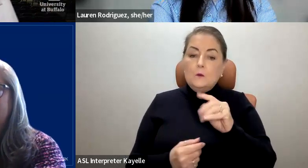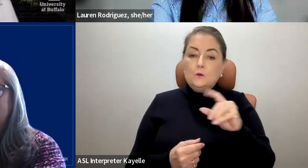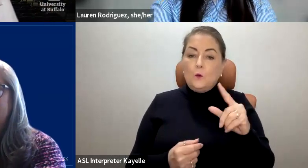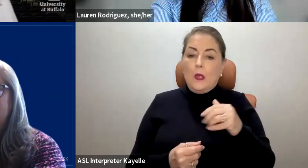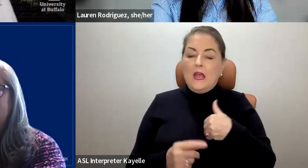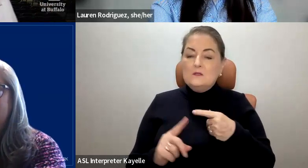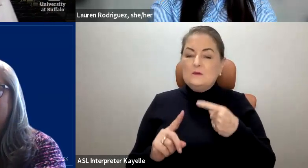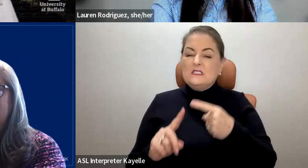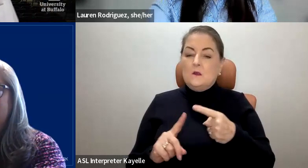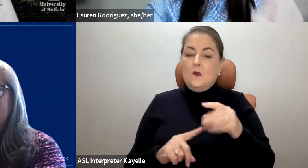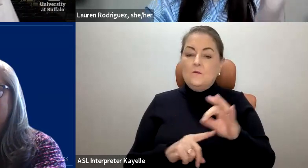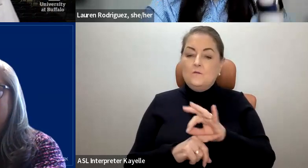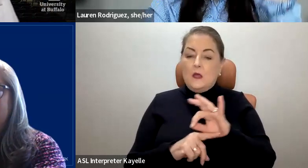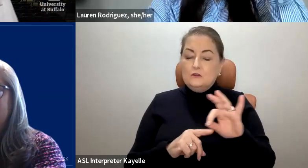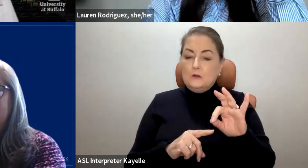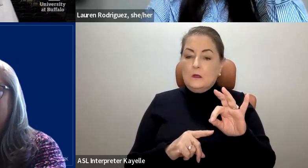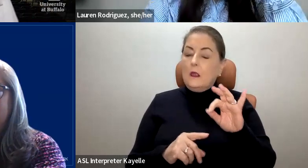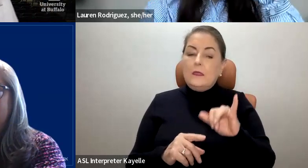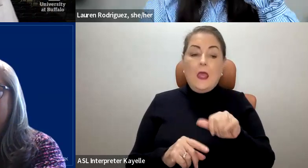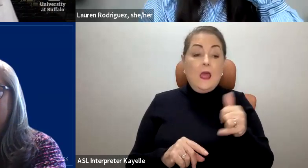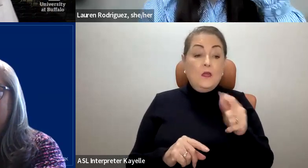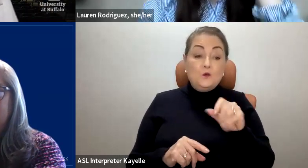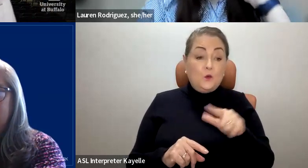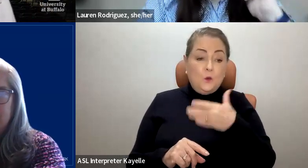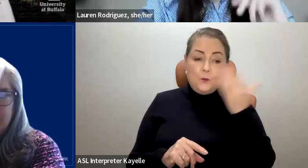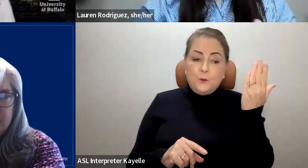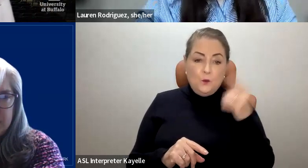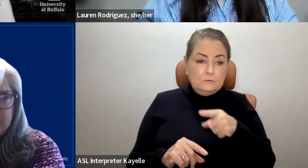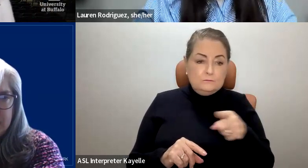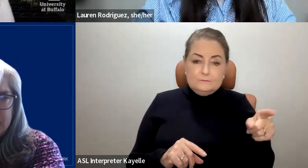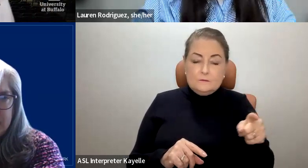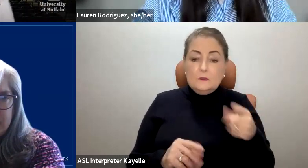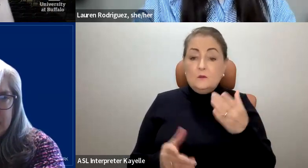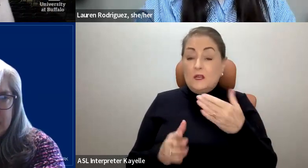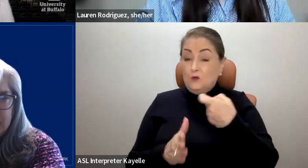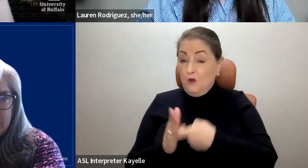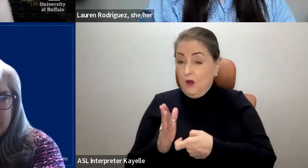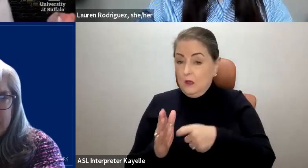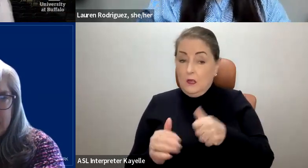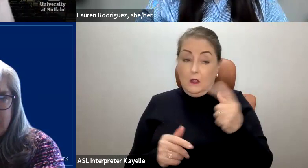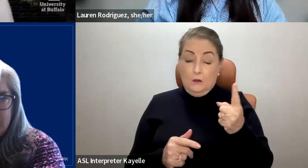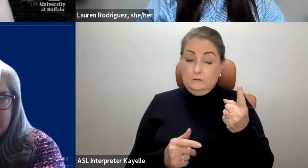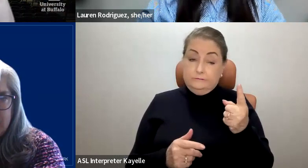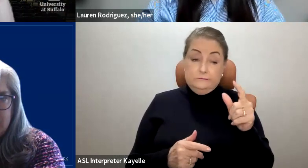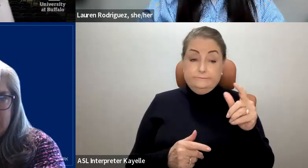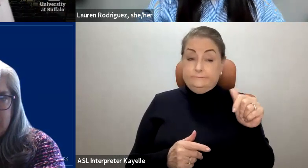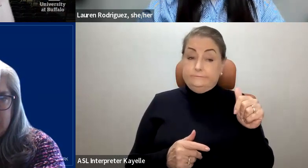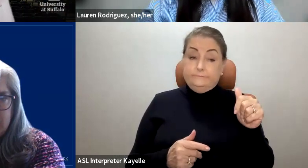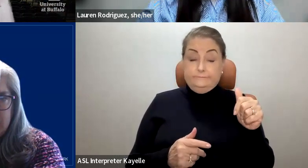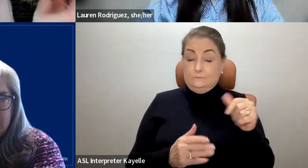functionality that no other tool provides, it may be cost and other tool costs, you know, 10 times as much as this tool, so